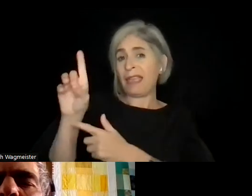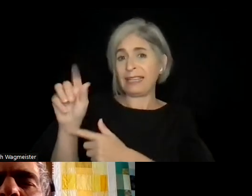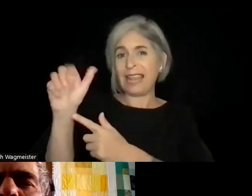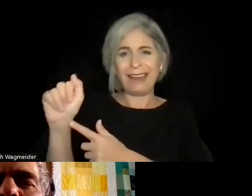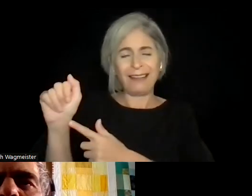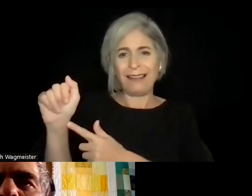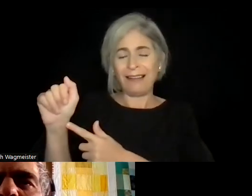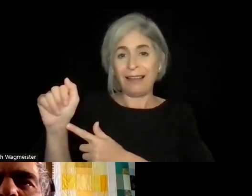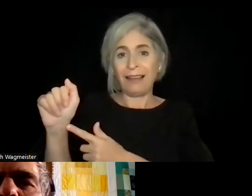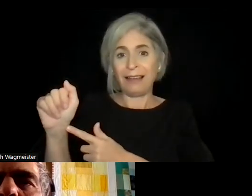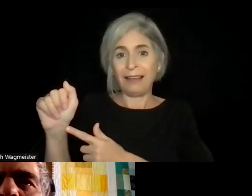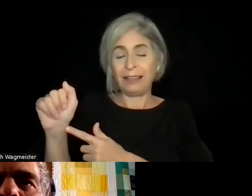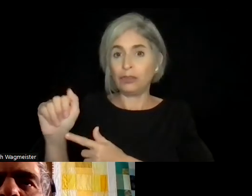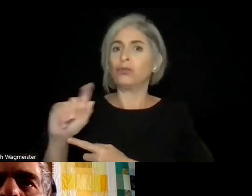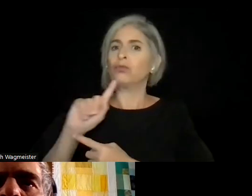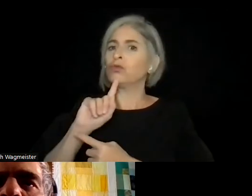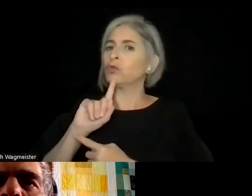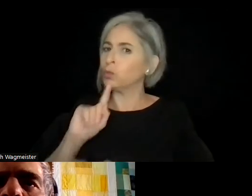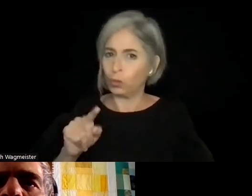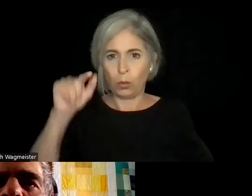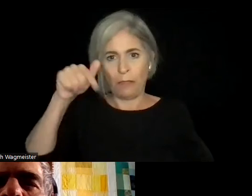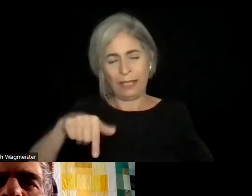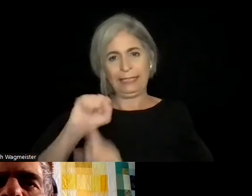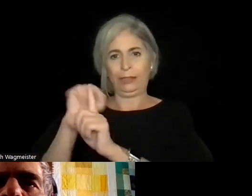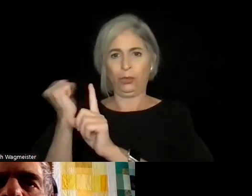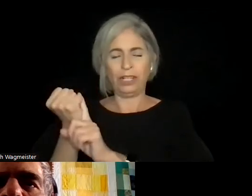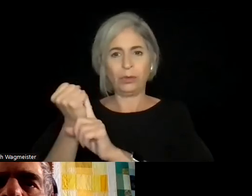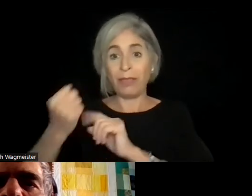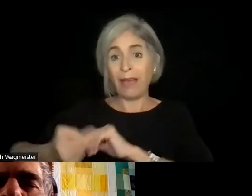it poses. The engagement with